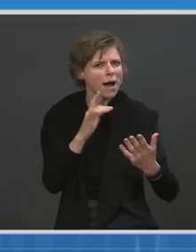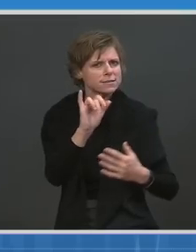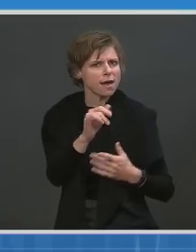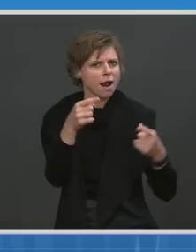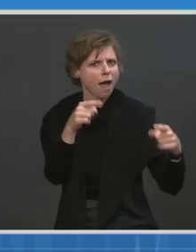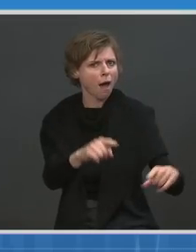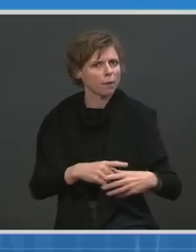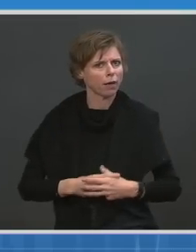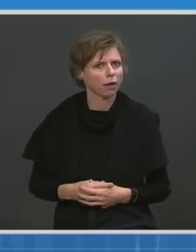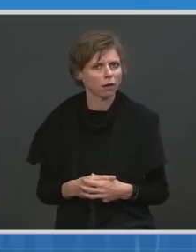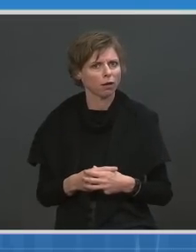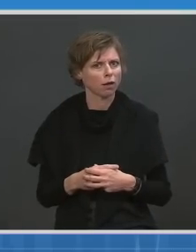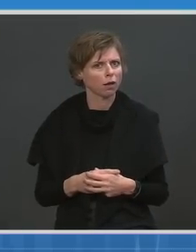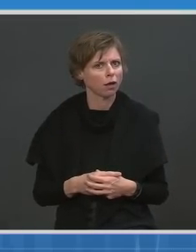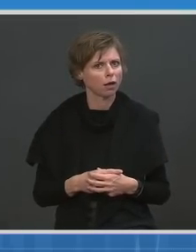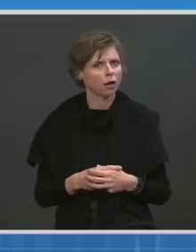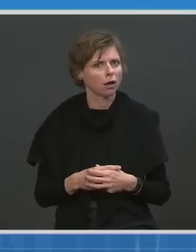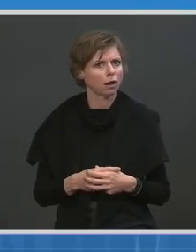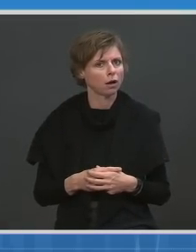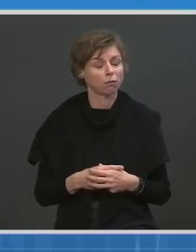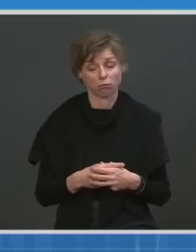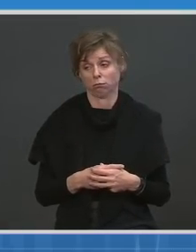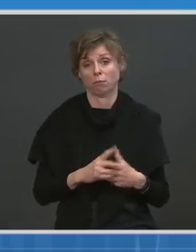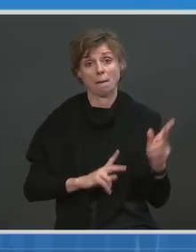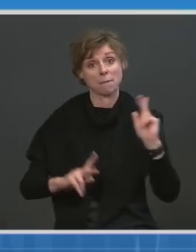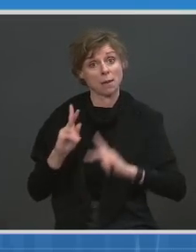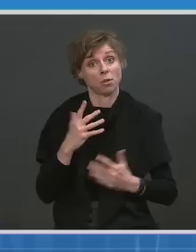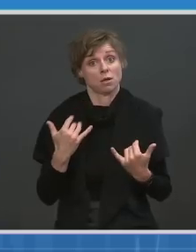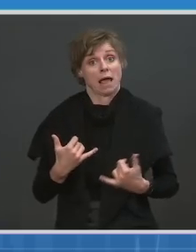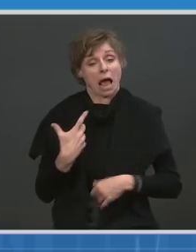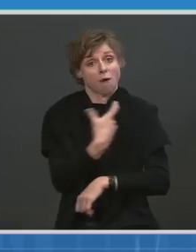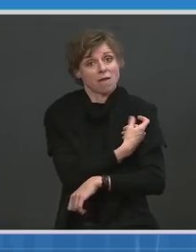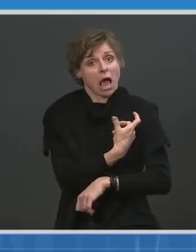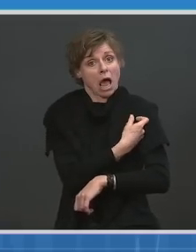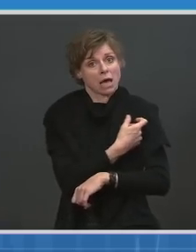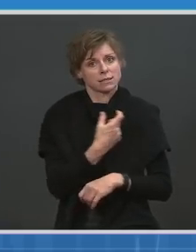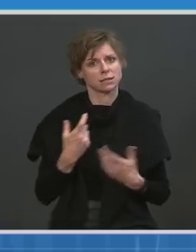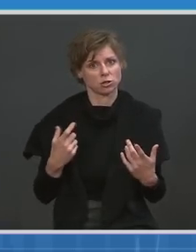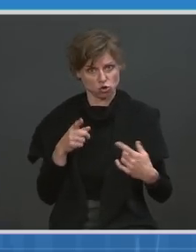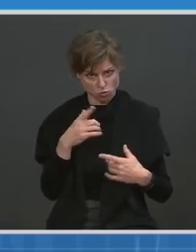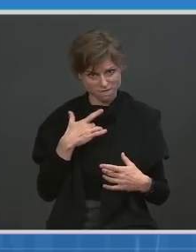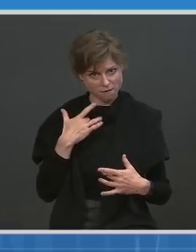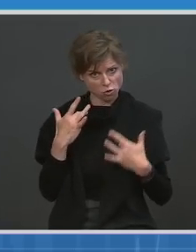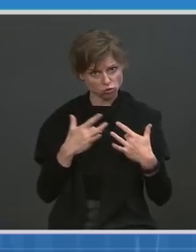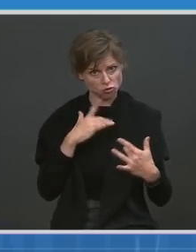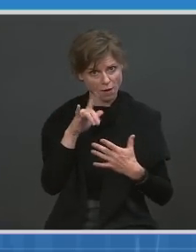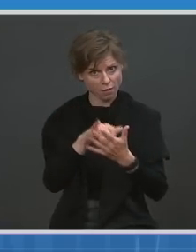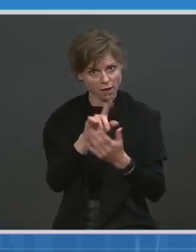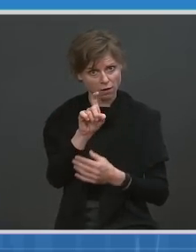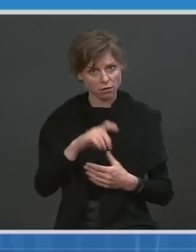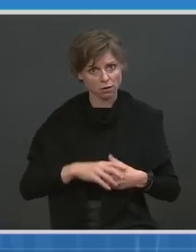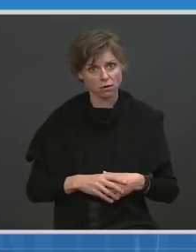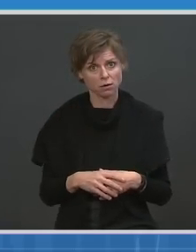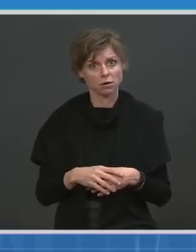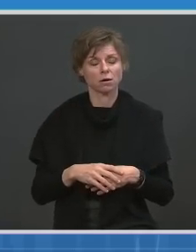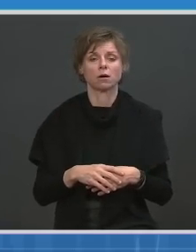given the fact that people are getting vaccinated? And how concerned are you about it? And can you just be crystal clear